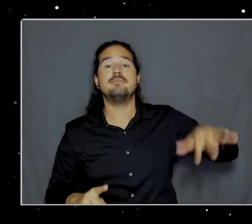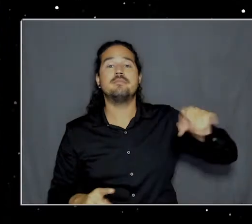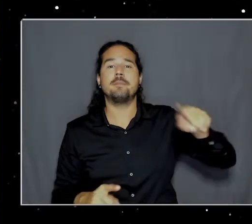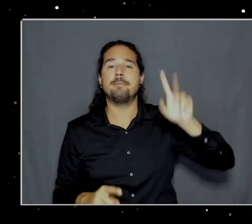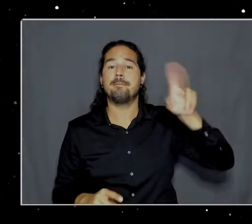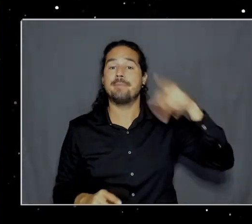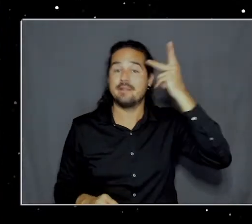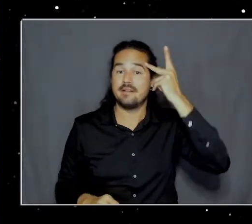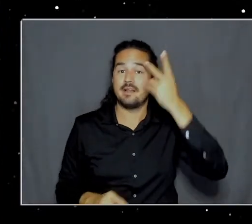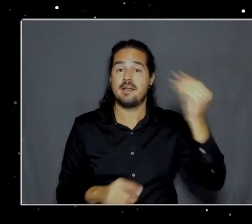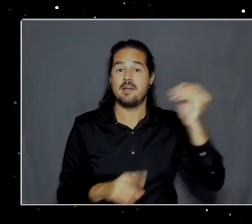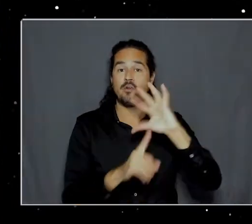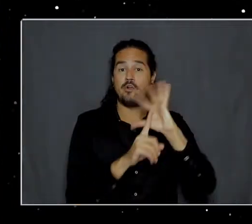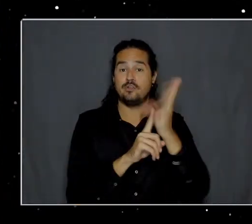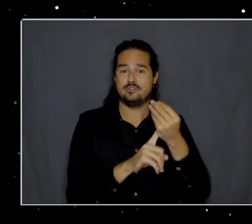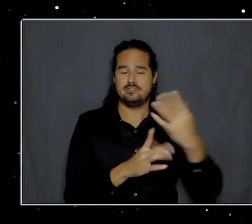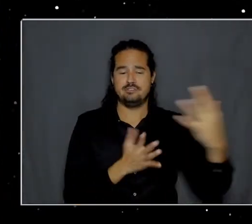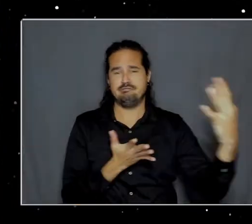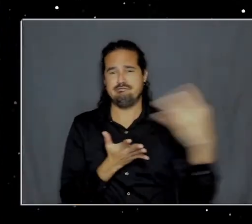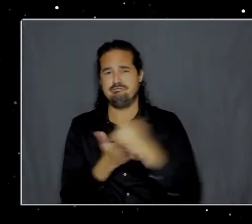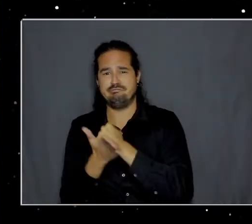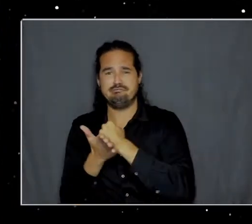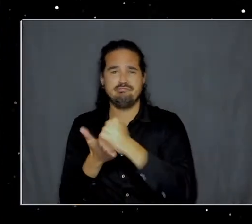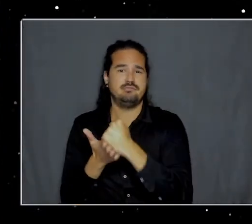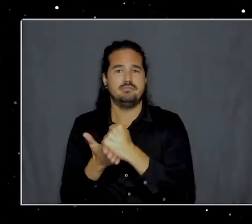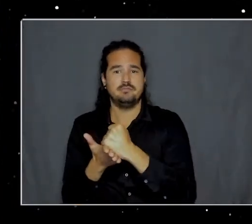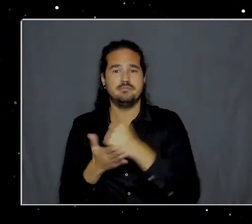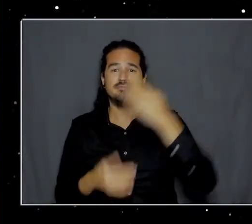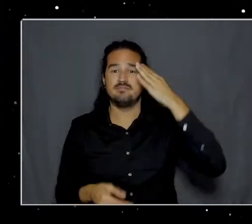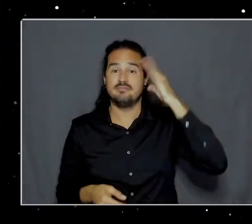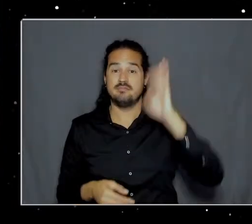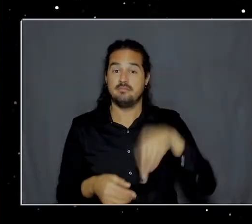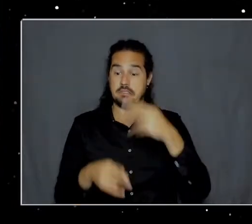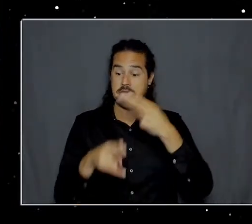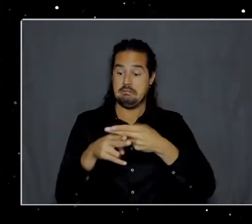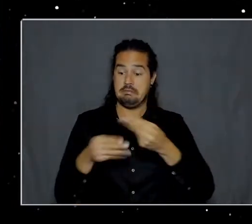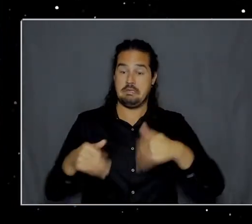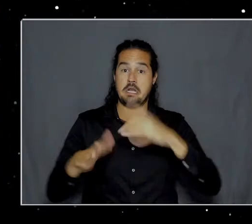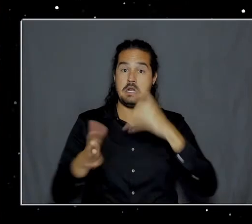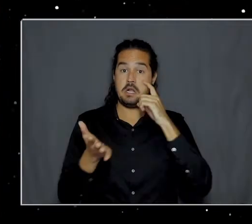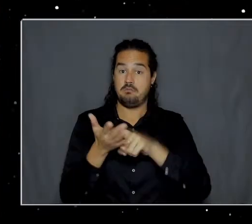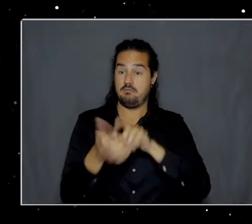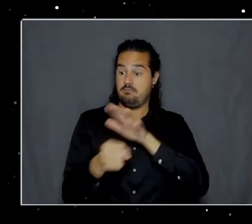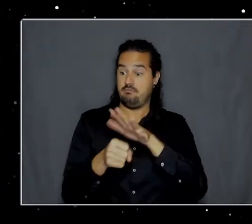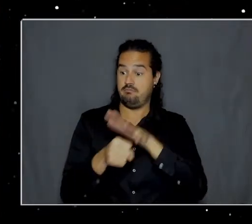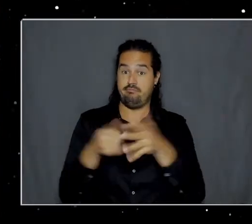CULTURAL ERASURE. WE KNOW IT IS INSUFFICIENT TO SIMPLY ACKNOWLEDGE THE LAND WE